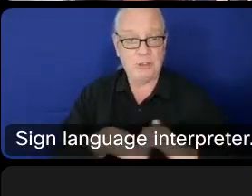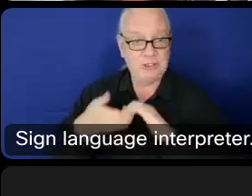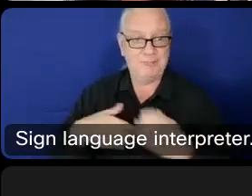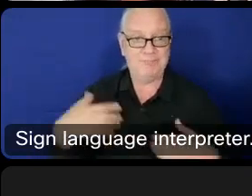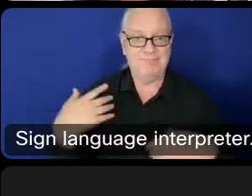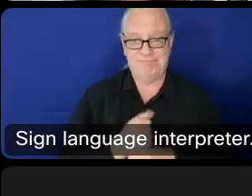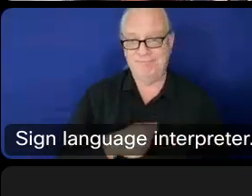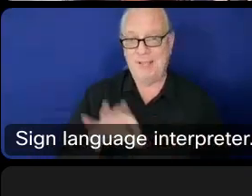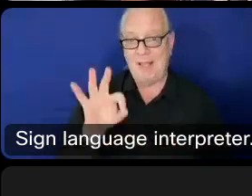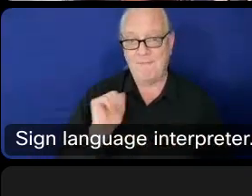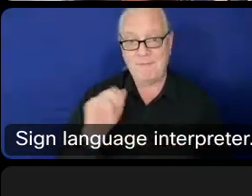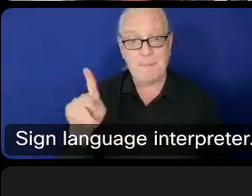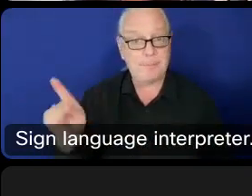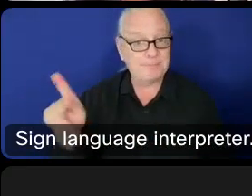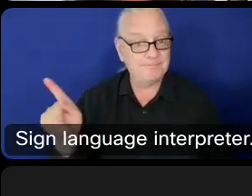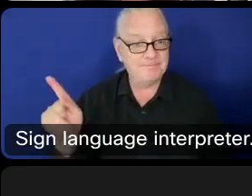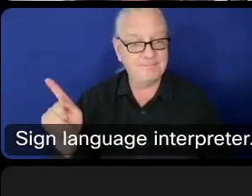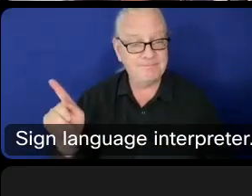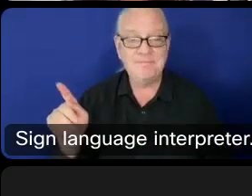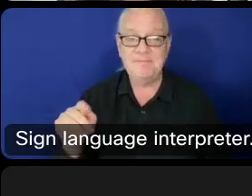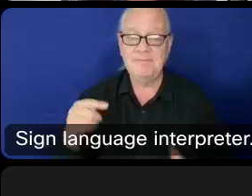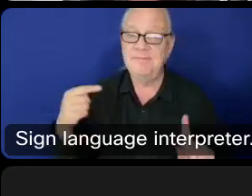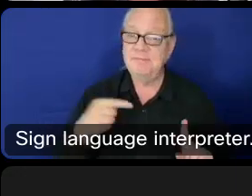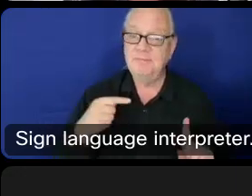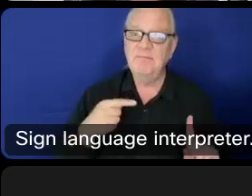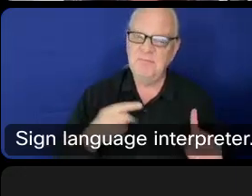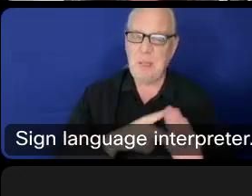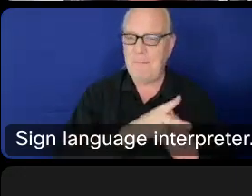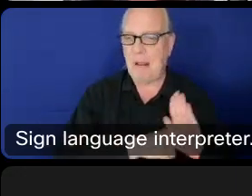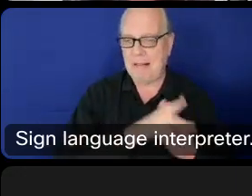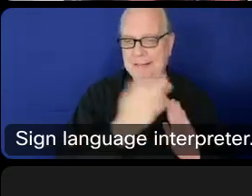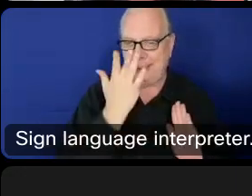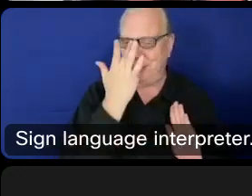is a group of folks who are kind of policy nerds. I include